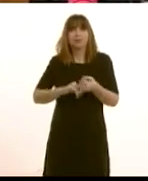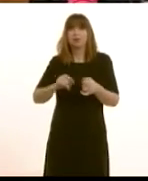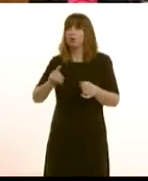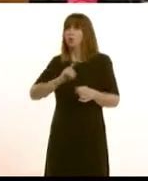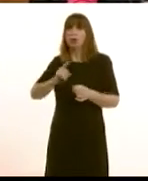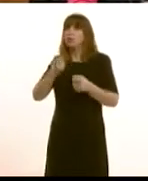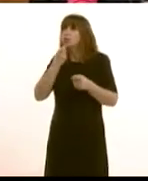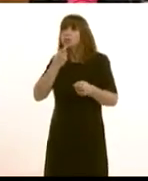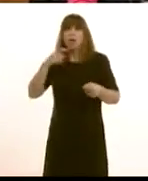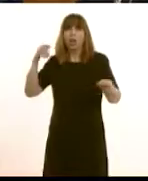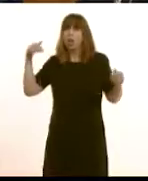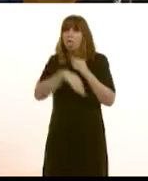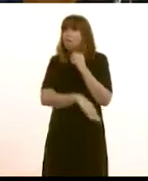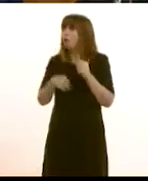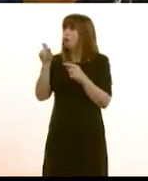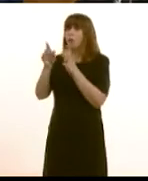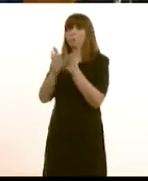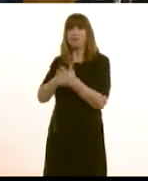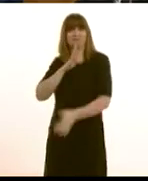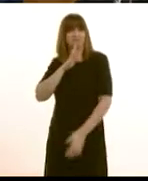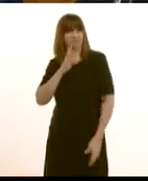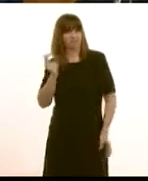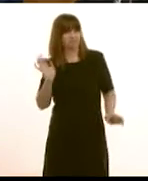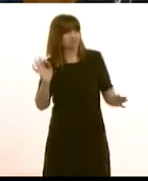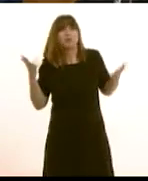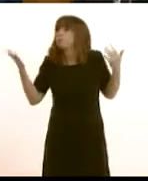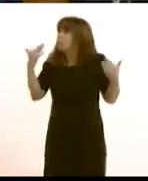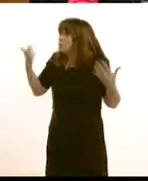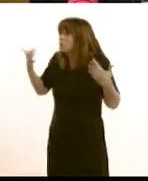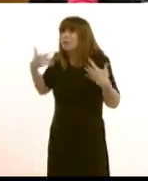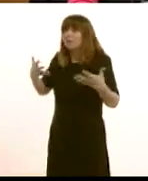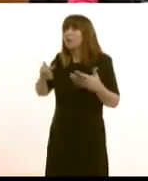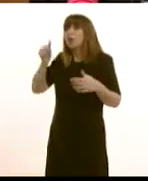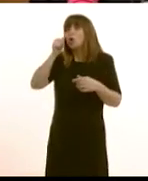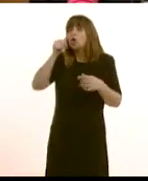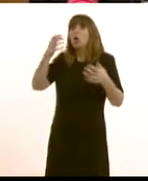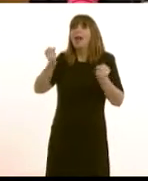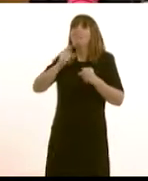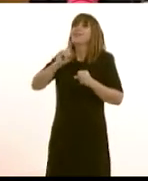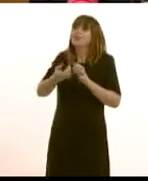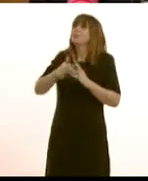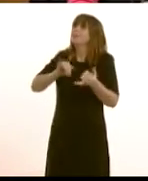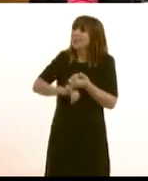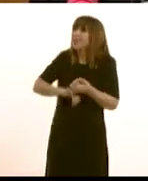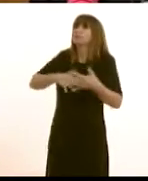Port Talbot. I know that energy is created in many ways, but the hot air he creates,